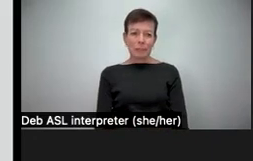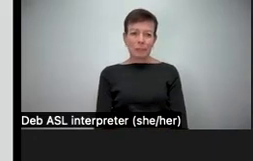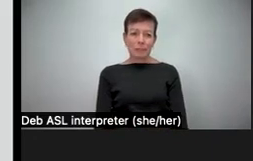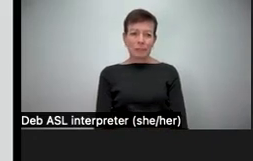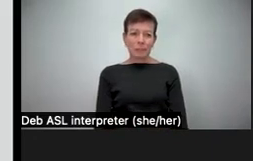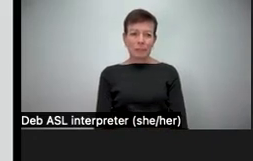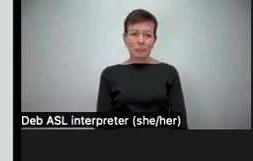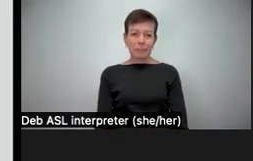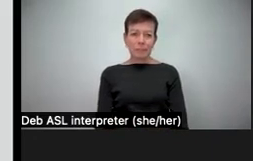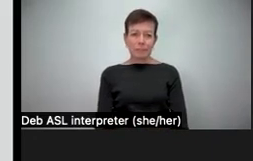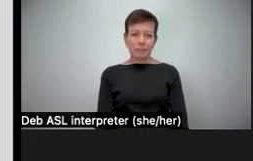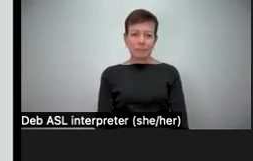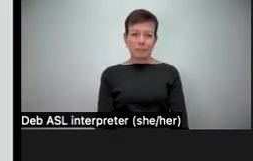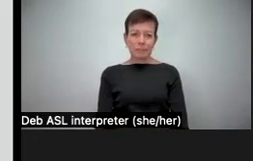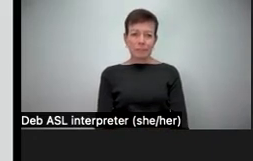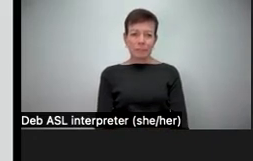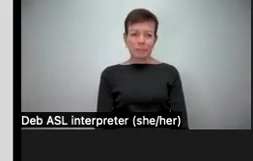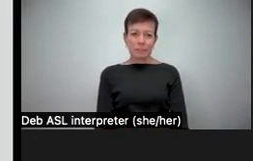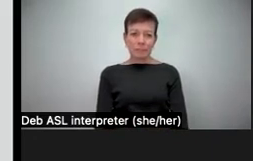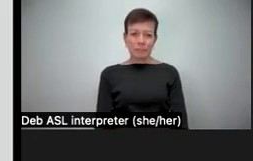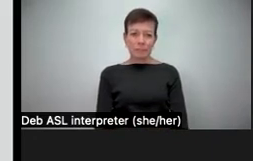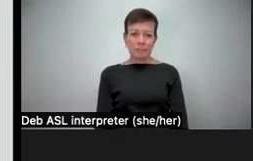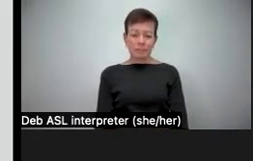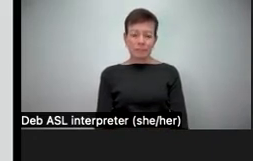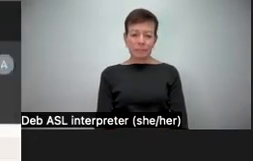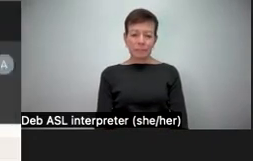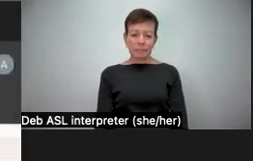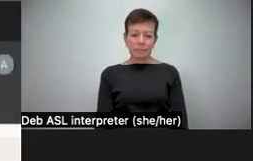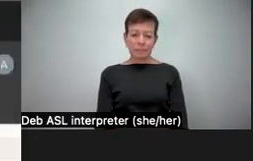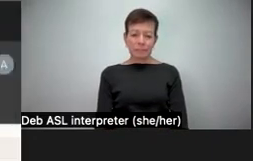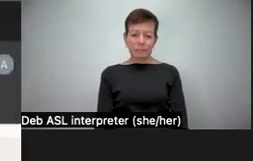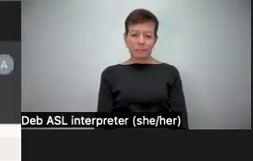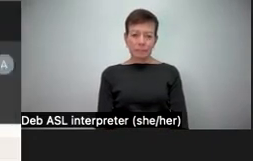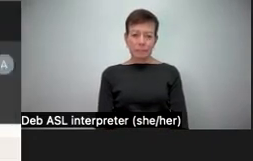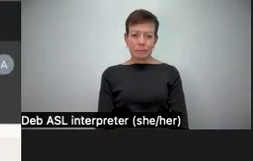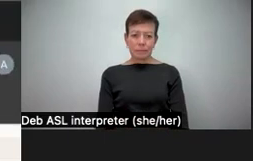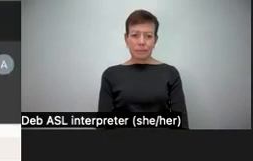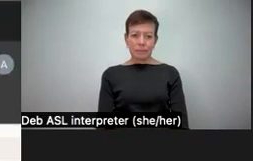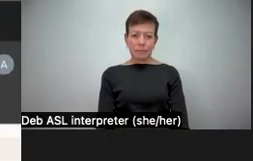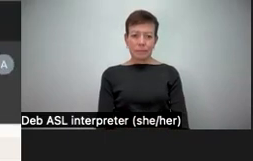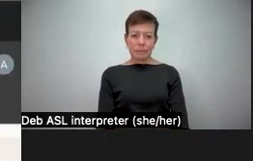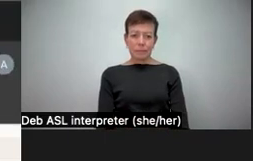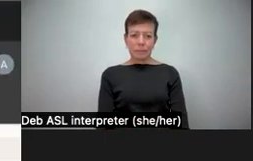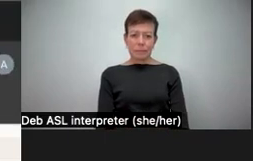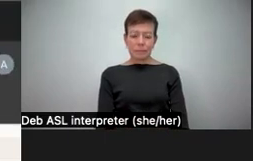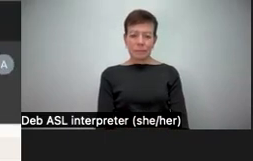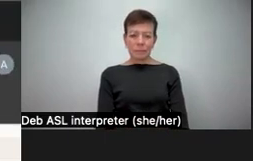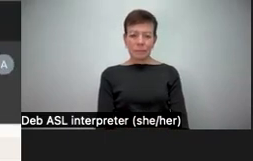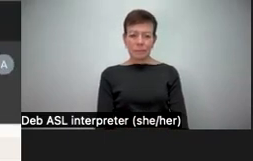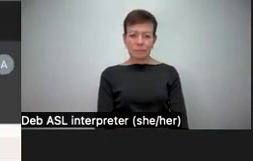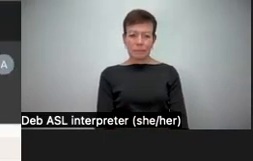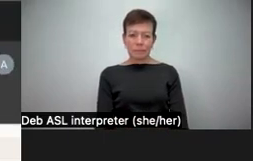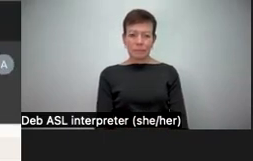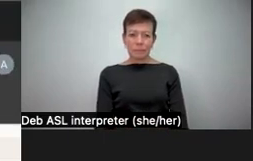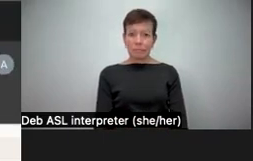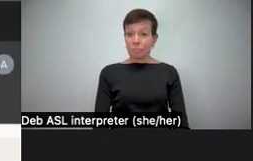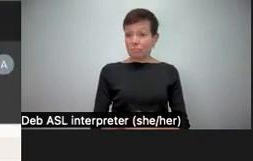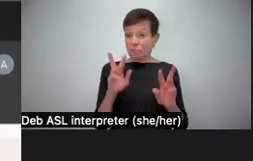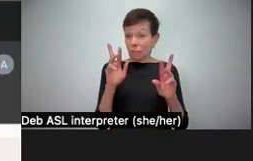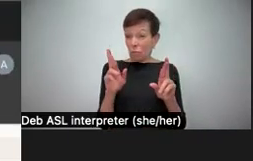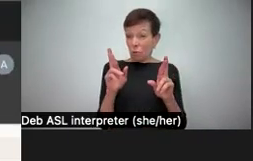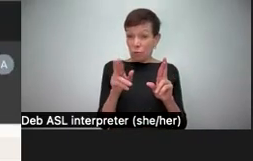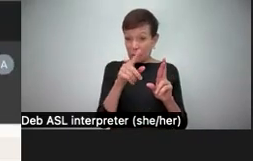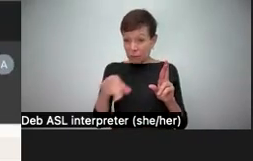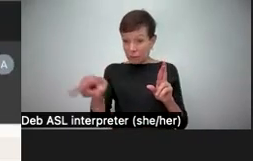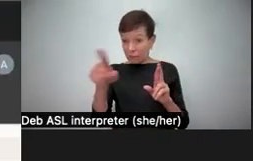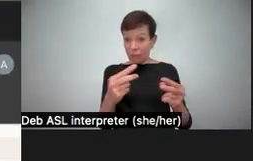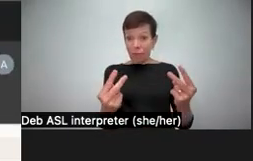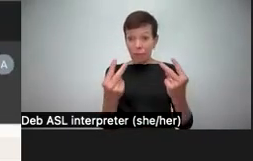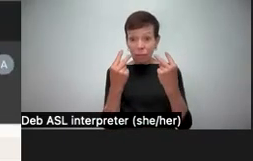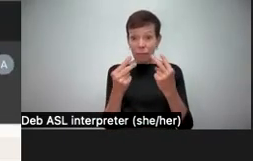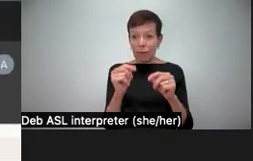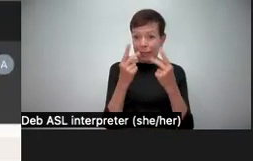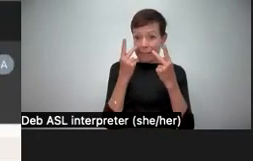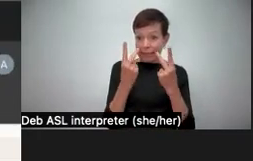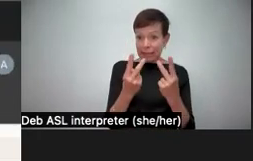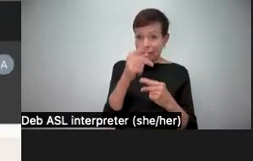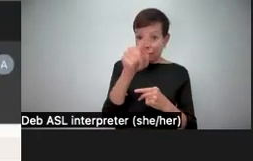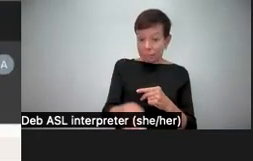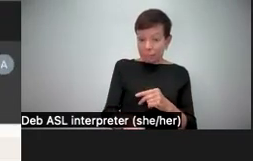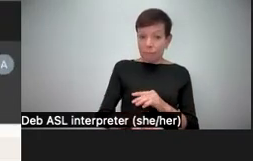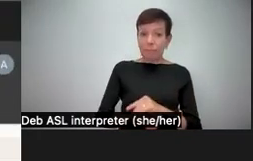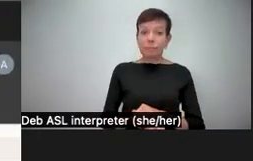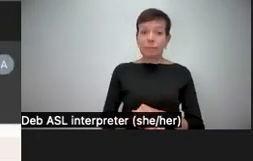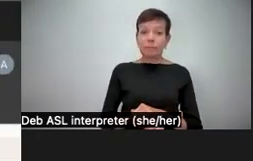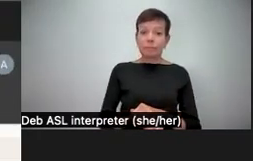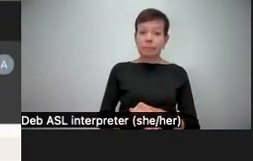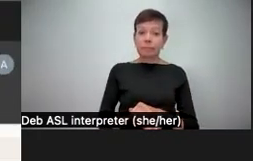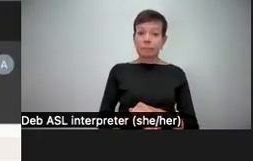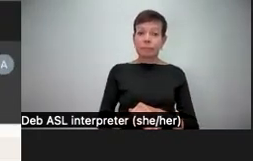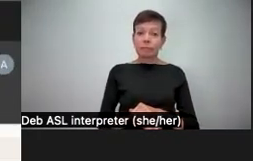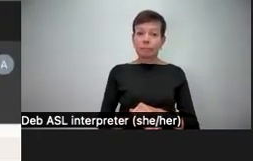Here we go. Okay. Hopefully everyone can see that now. So this is our community guidelines,